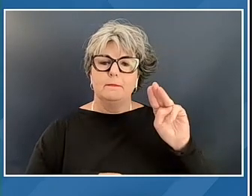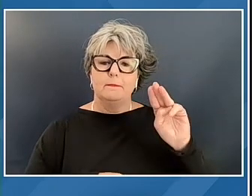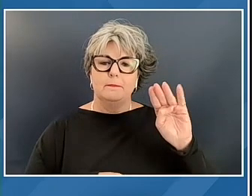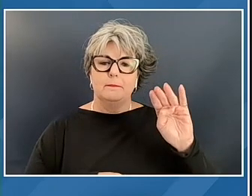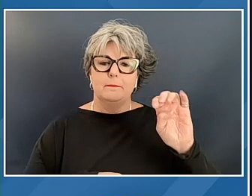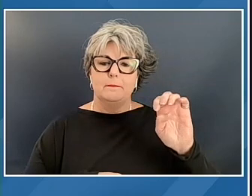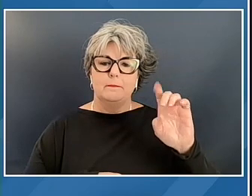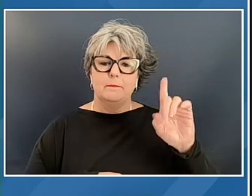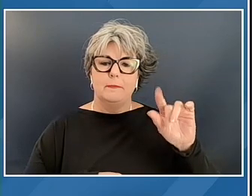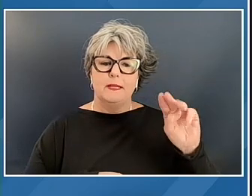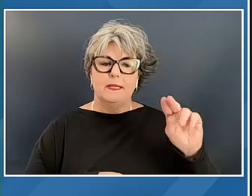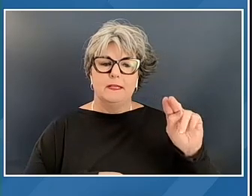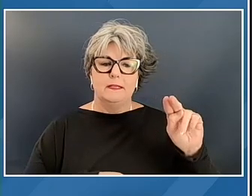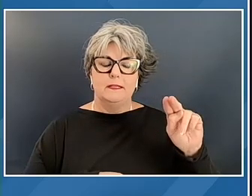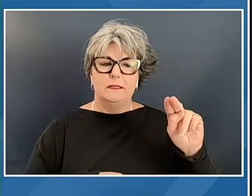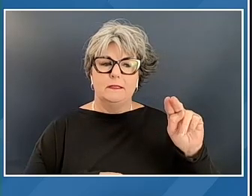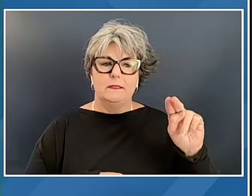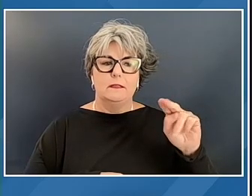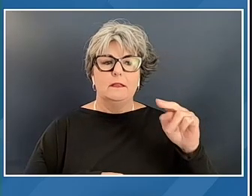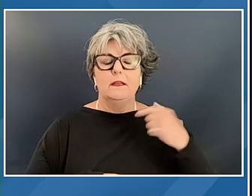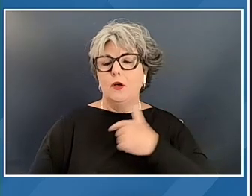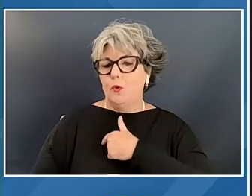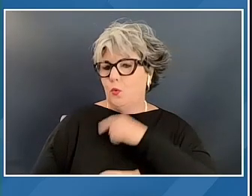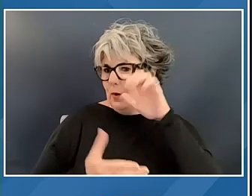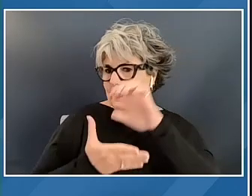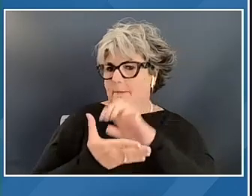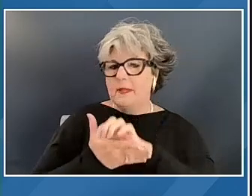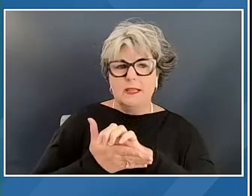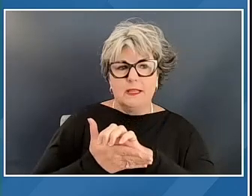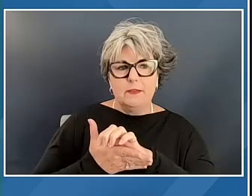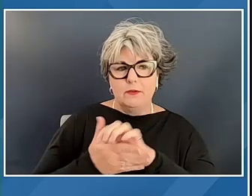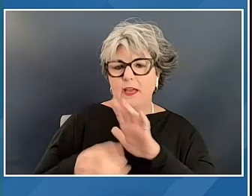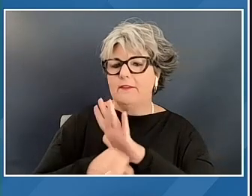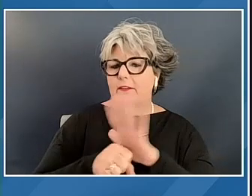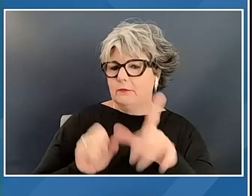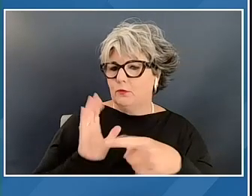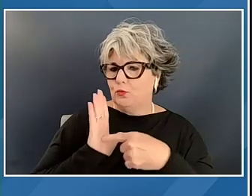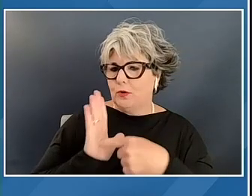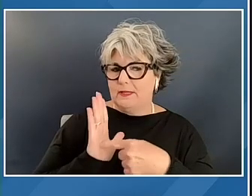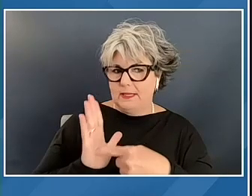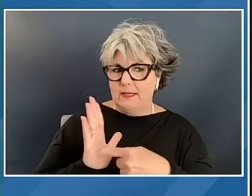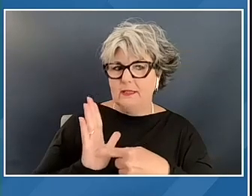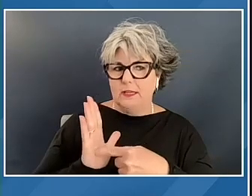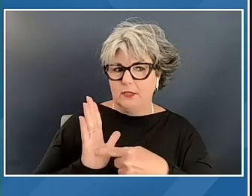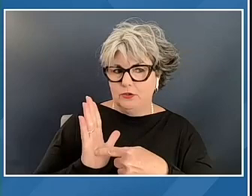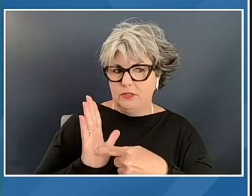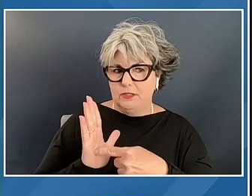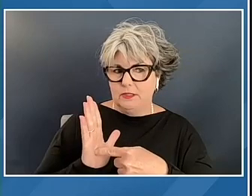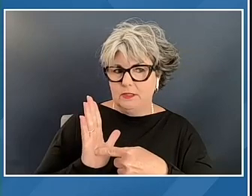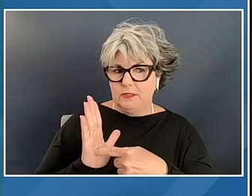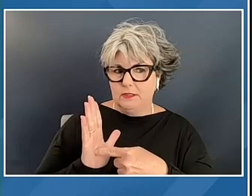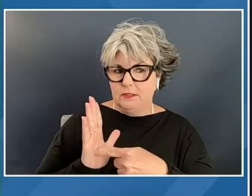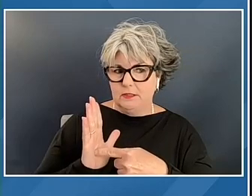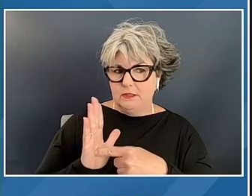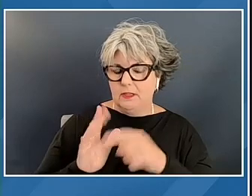Cindy, The Department believes we have adequate representation of numerous borrowers at the table.